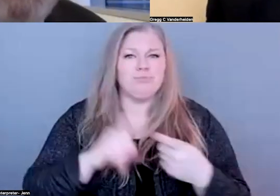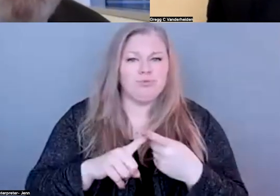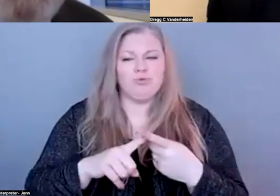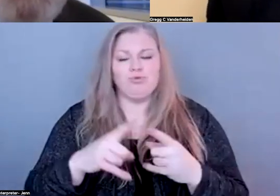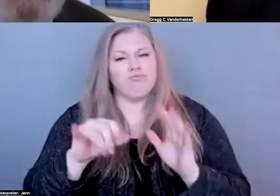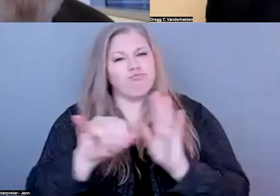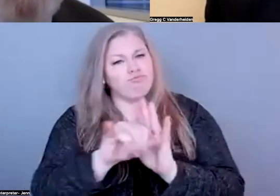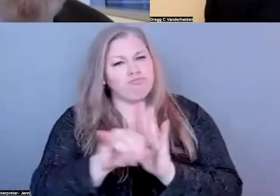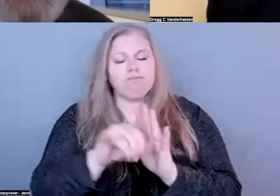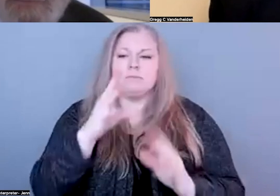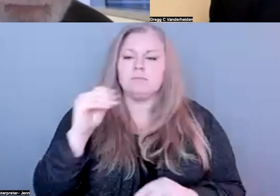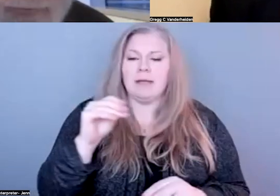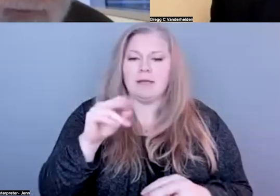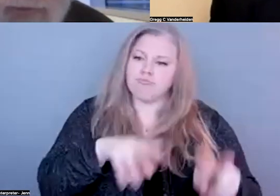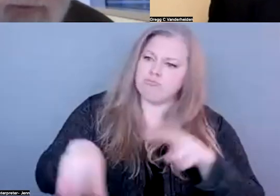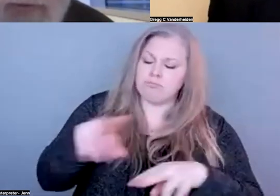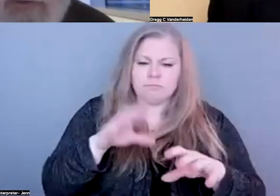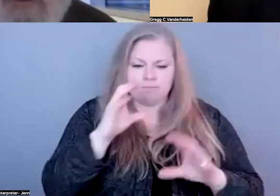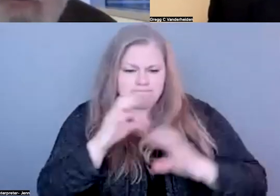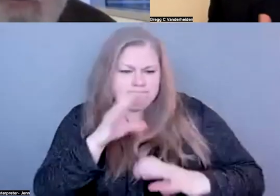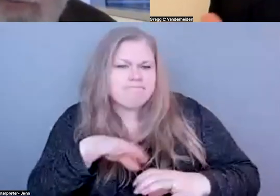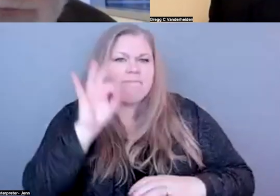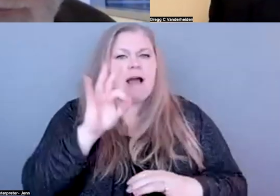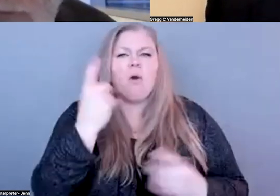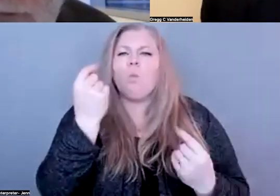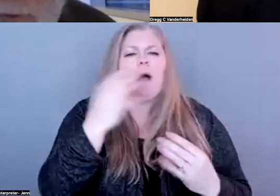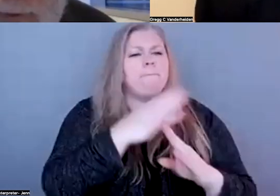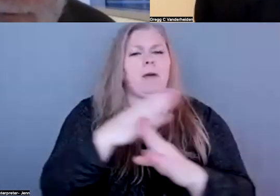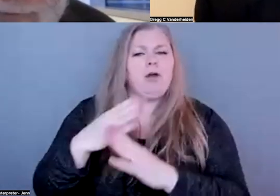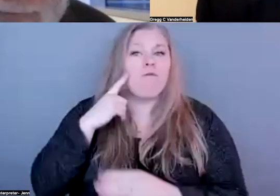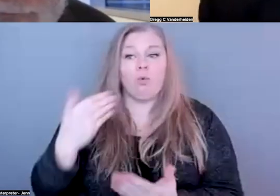and explore the barriers that the new interface technologies might present.